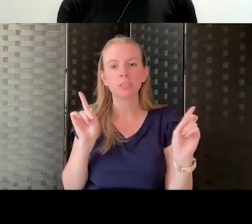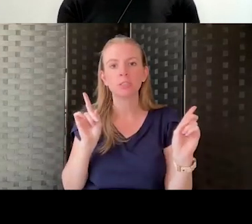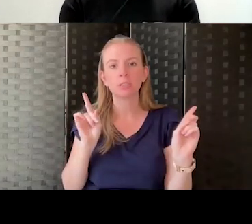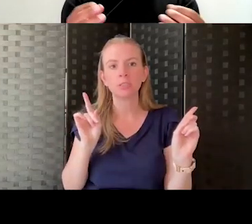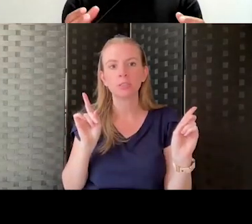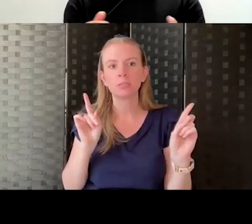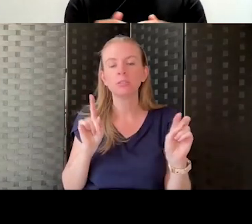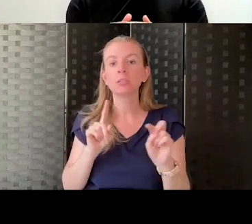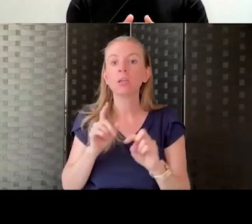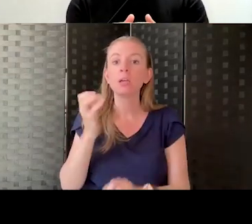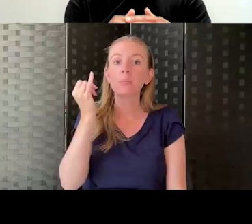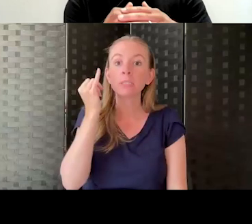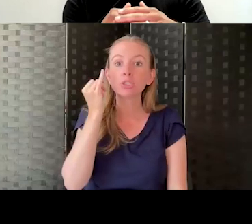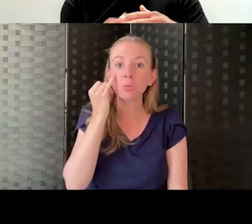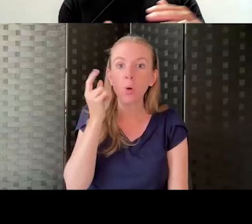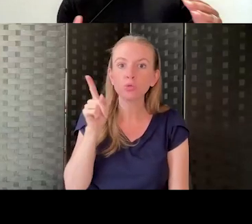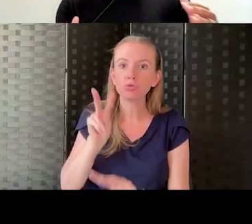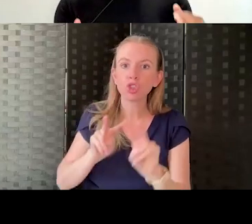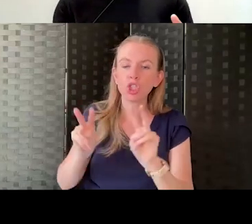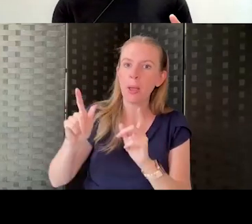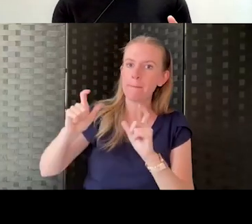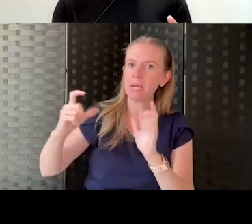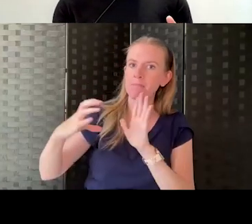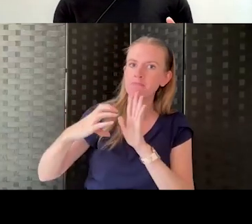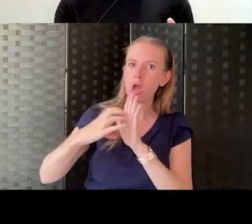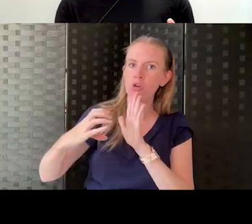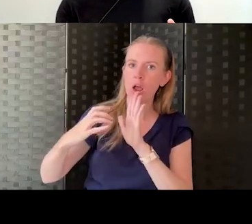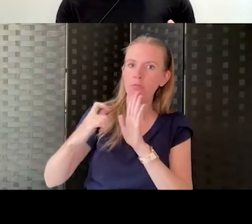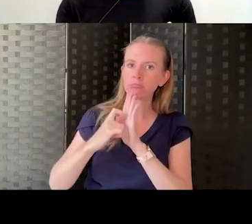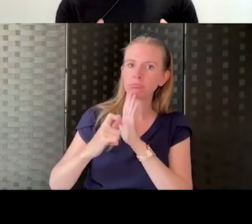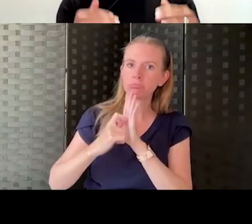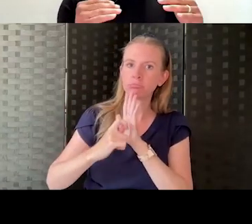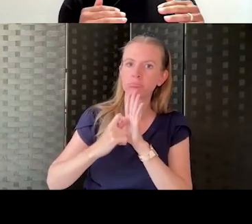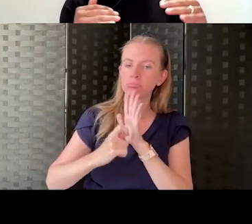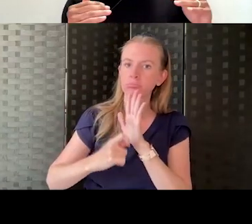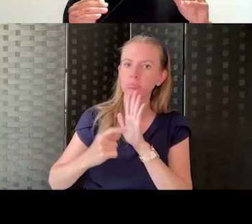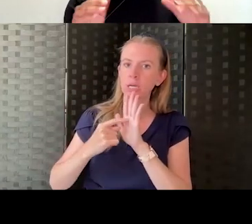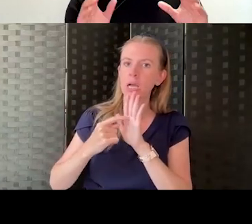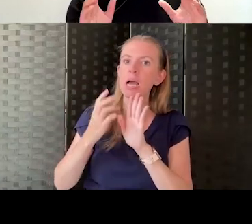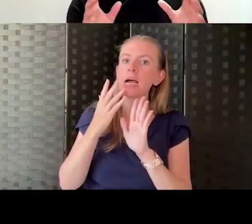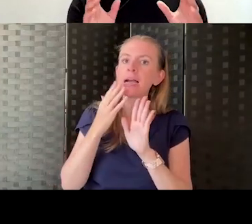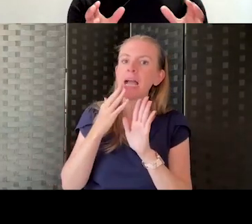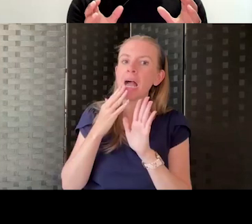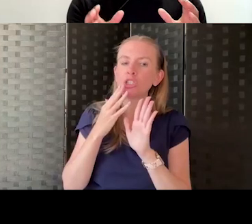But what if you're looking at a larger paragraph of text and the colors are just really close